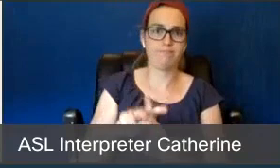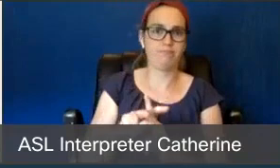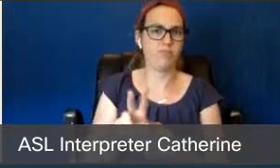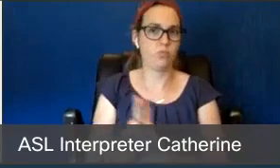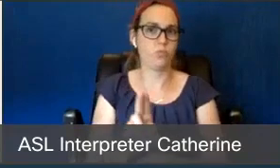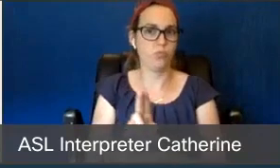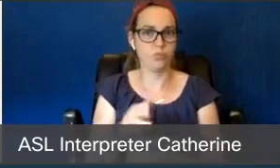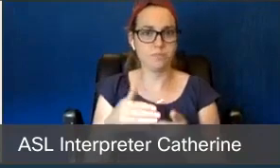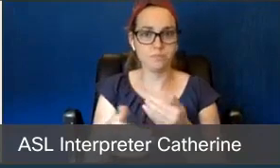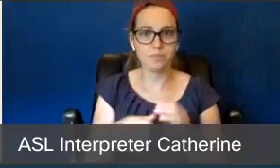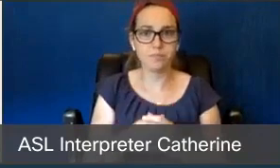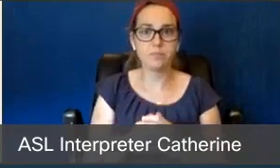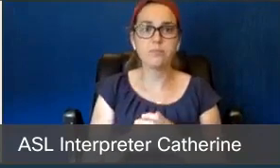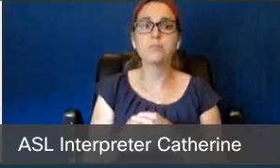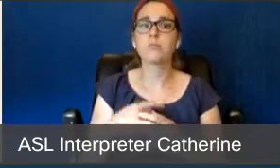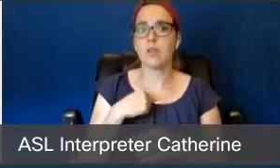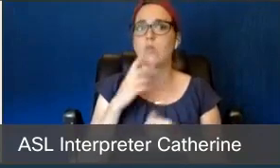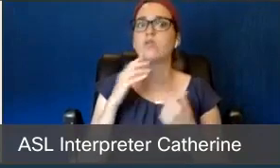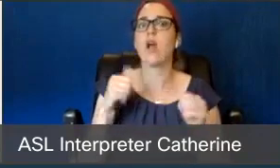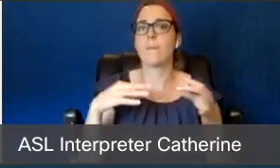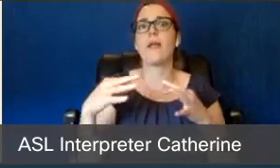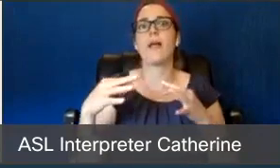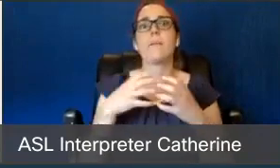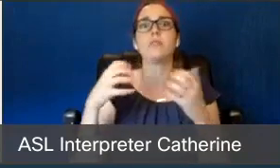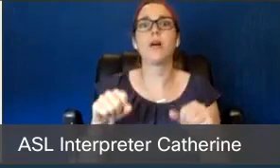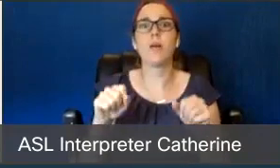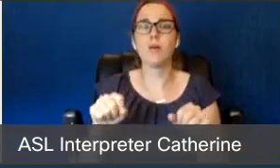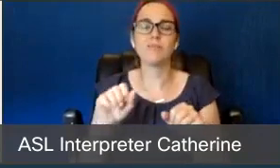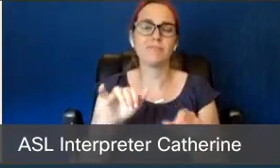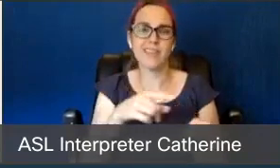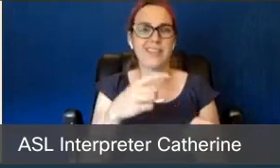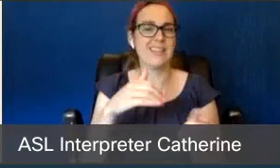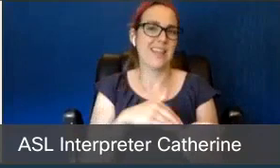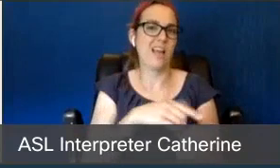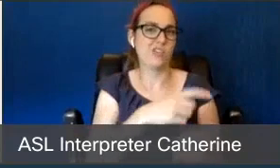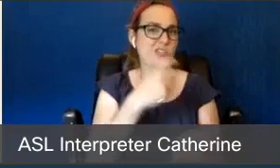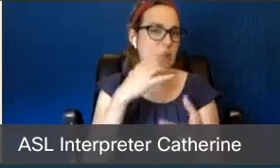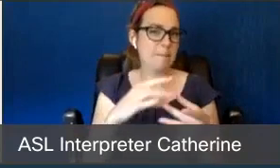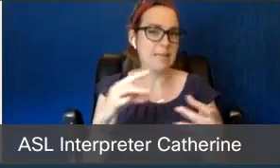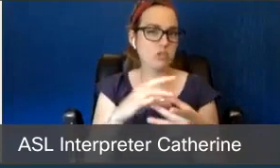Again, I'm gonna try to go through as much as I can but as the doctor stated we're gonna have a question and answer period towards the end.